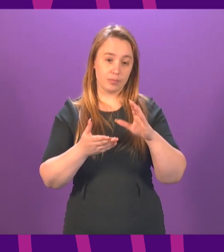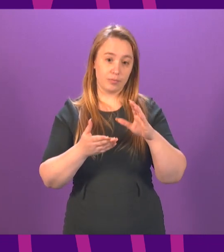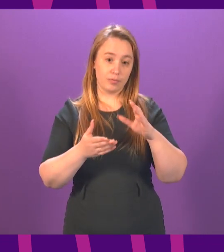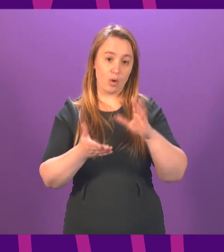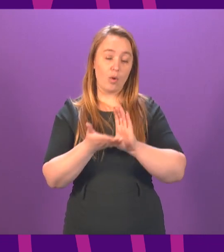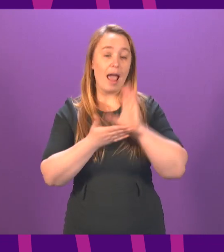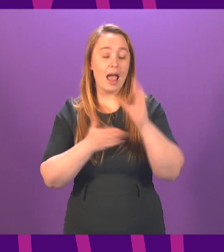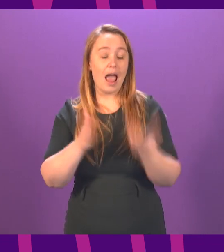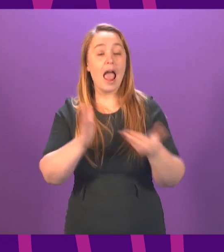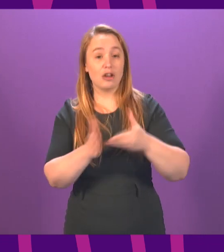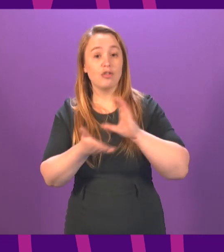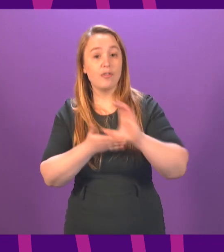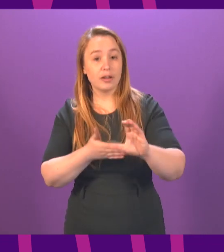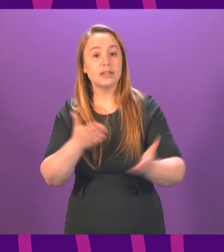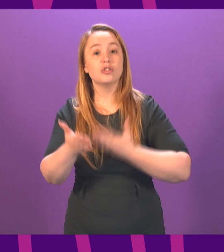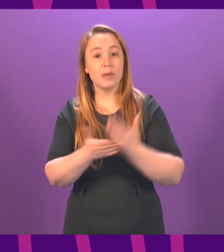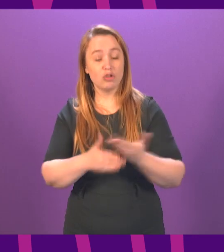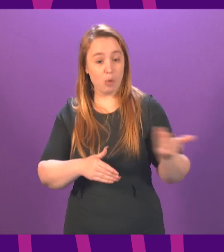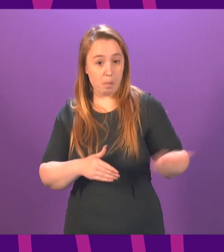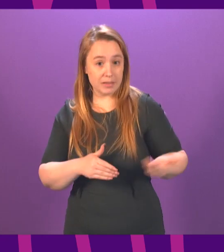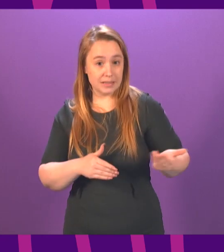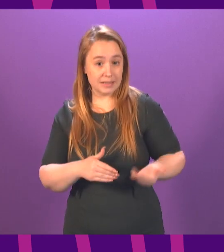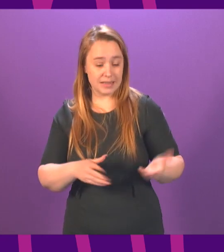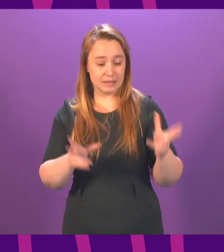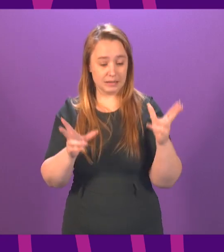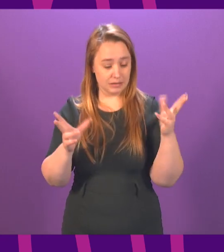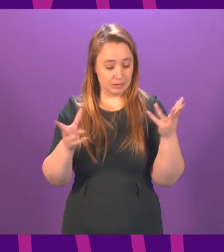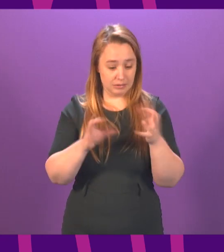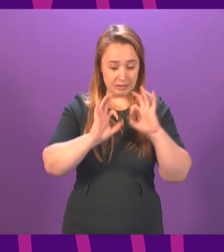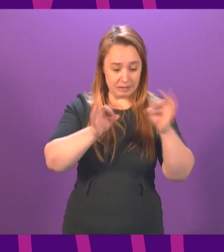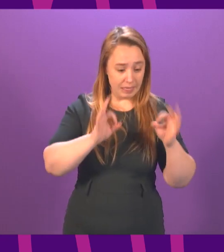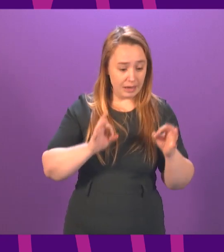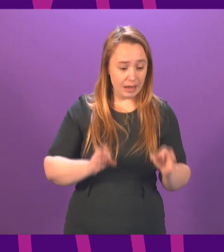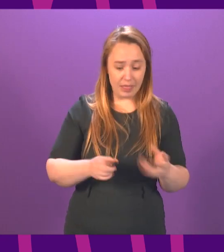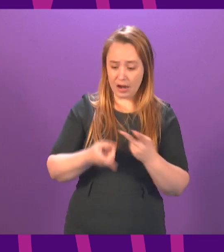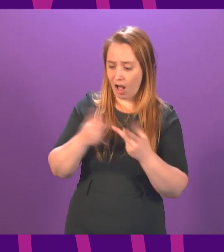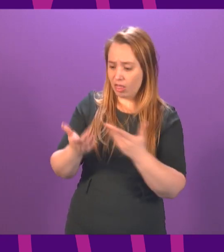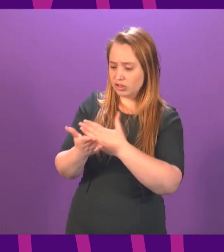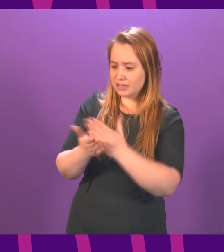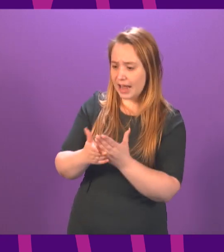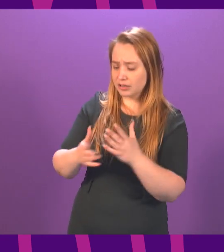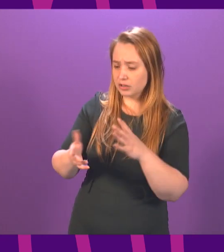that businesses that fall through the gaps of the other sector-specific or other schemes can